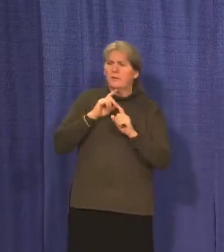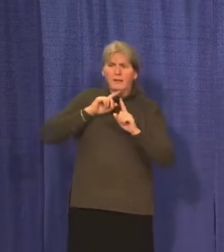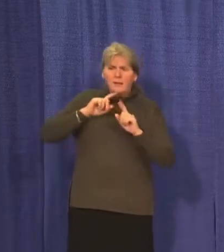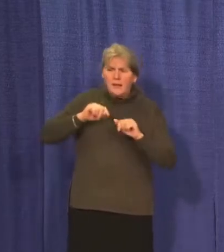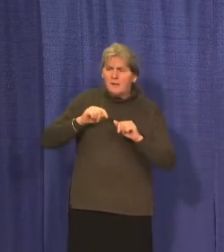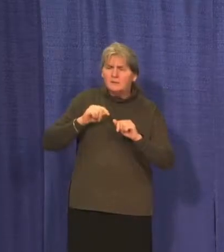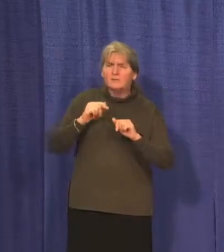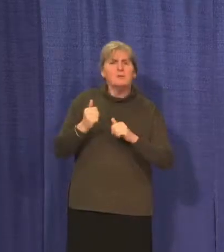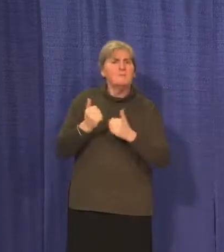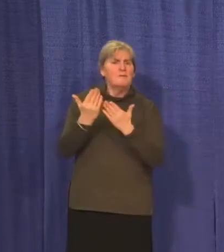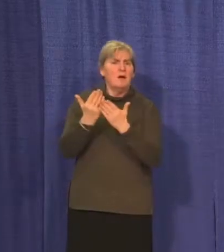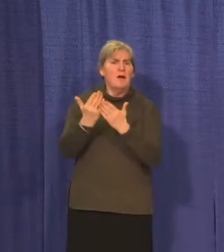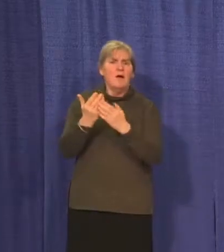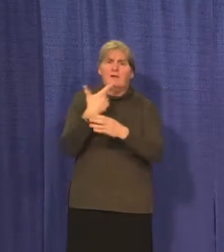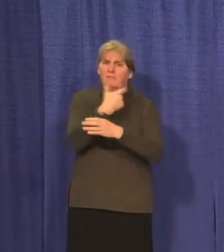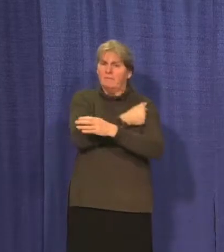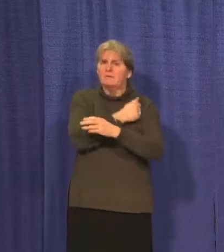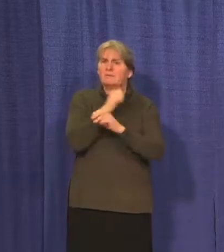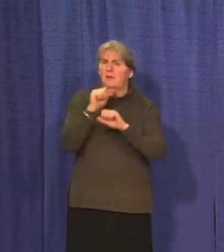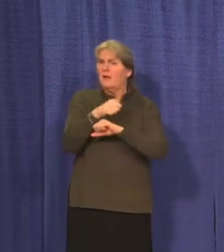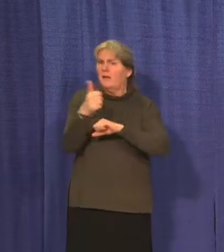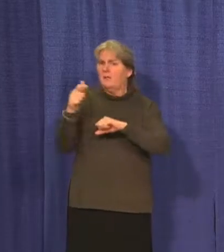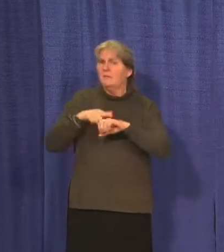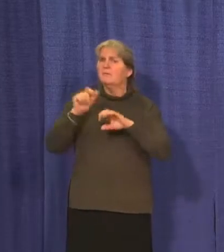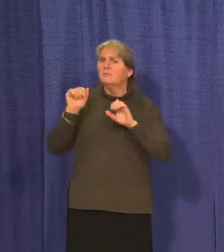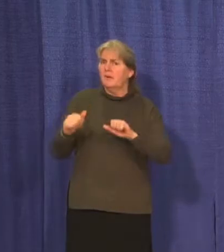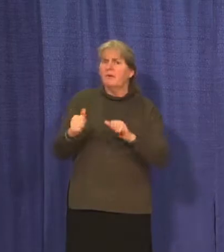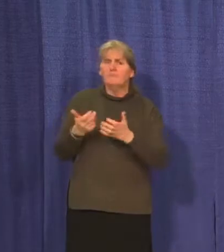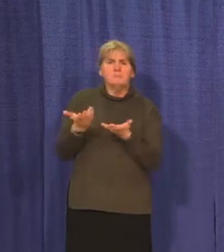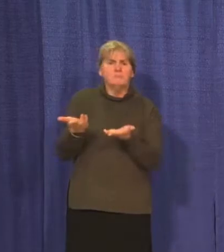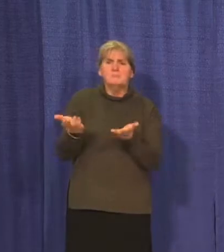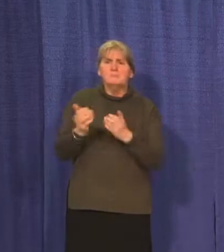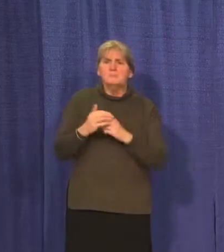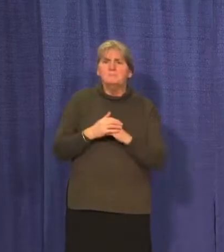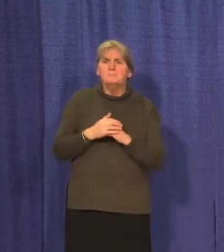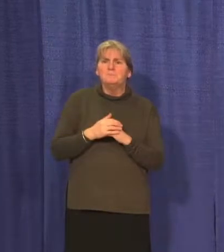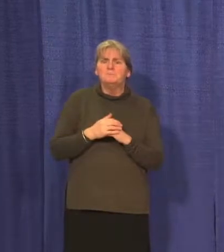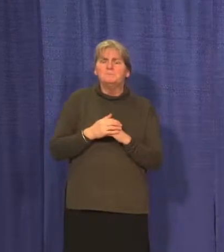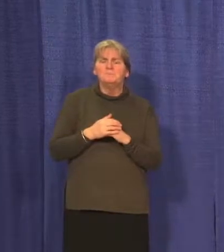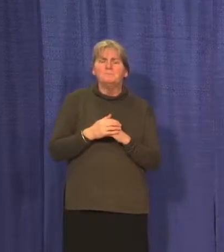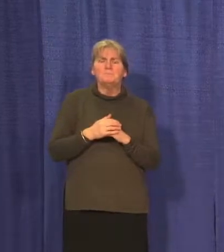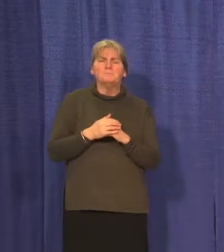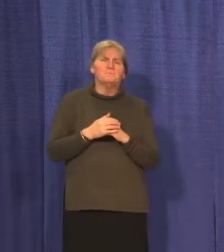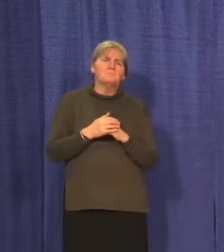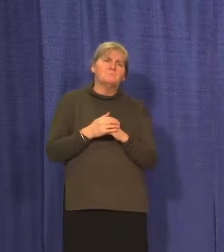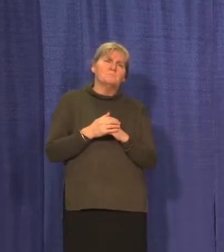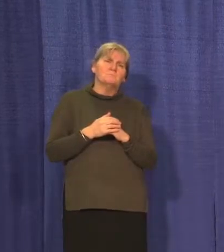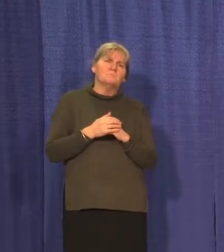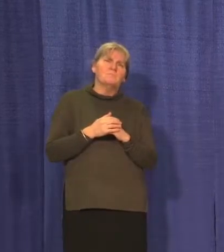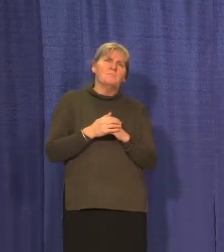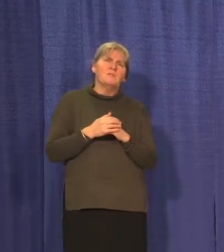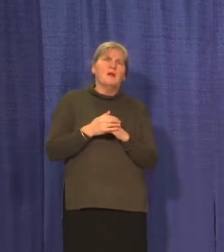the vaccine and perhaps, perhaps that is going to be...